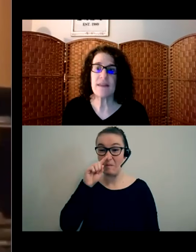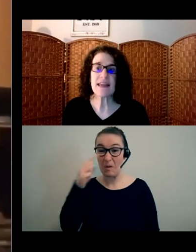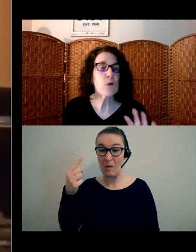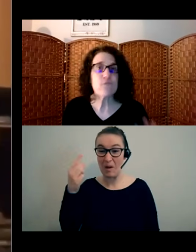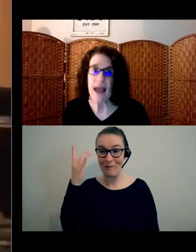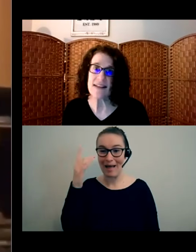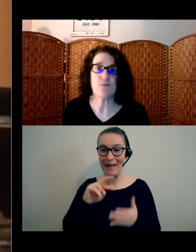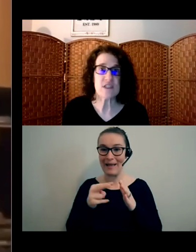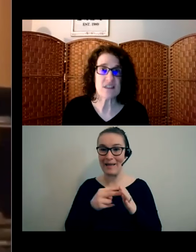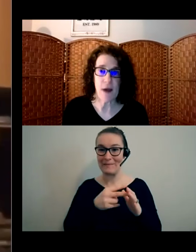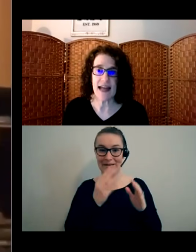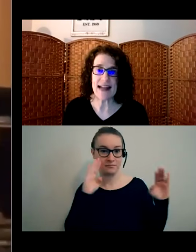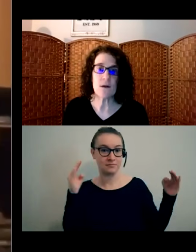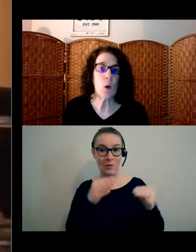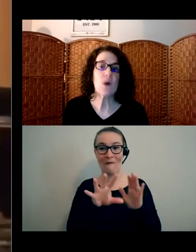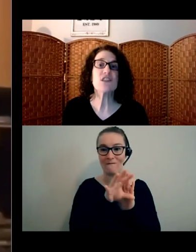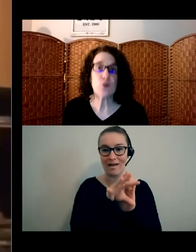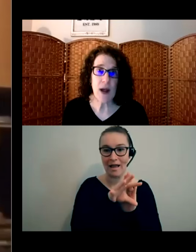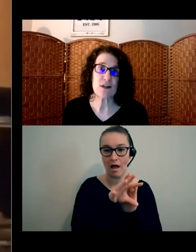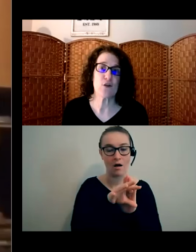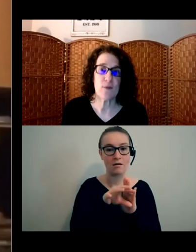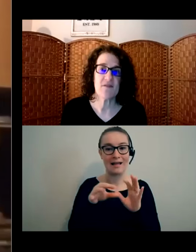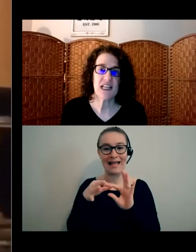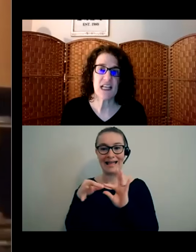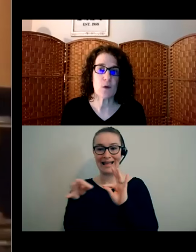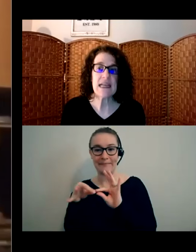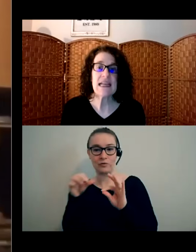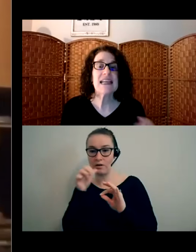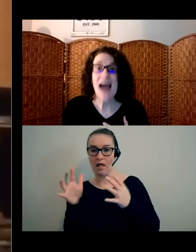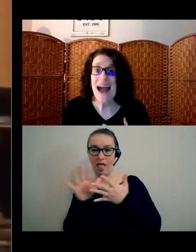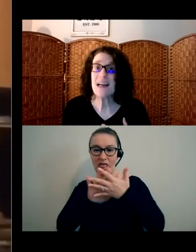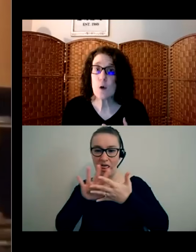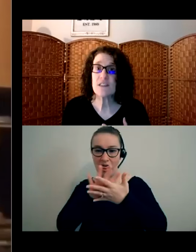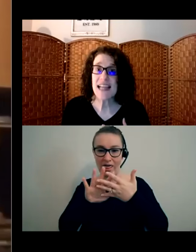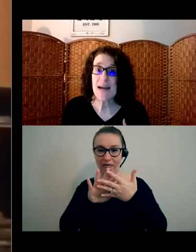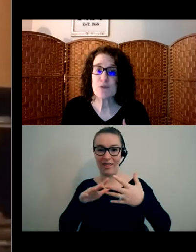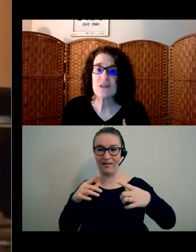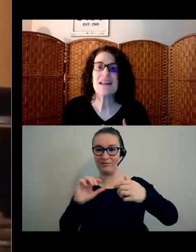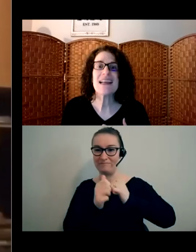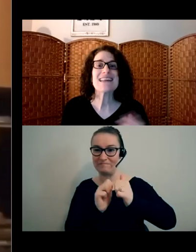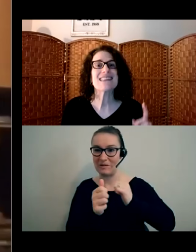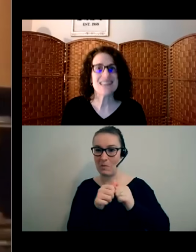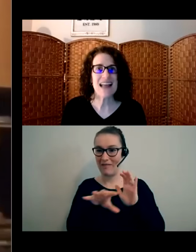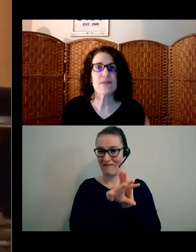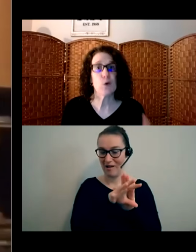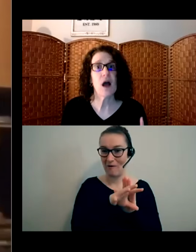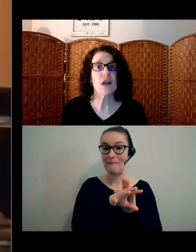They don't fight for the spotlight, or distract you from the video. If I notice the captions, it's a sign they're not good.